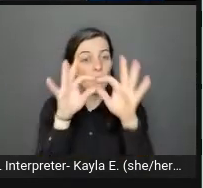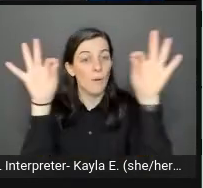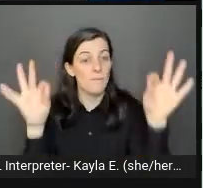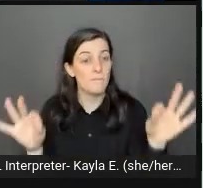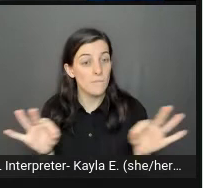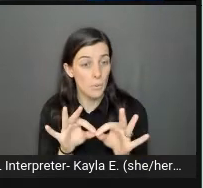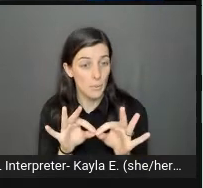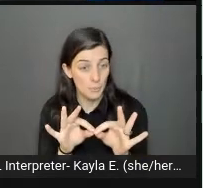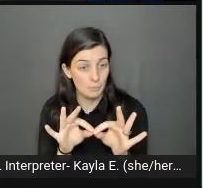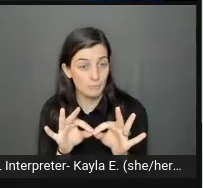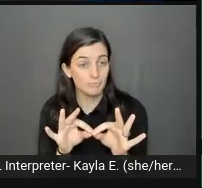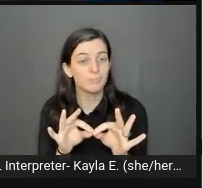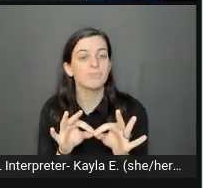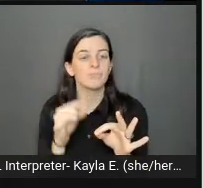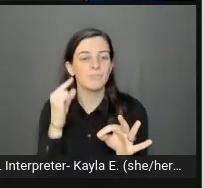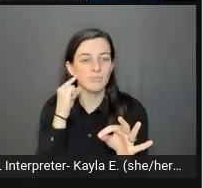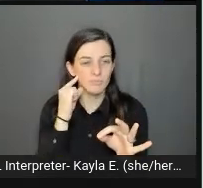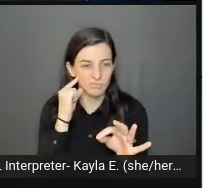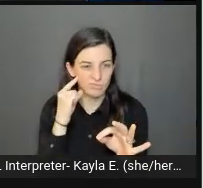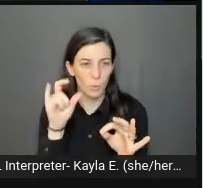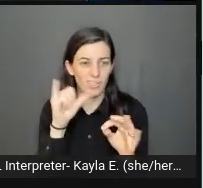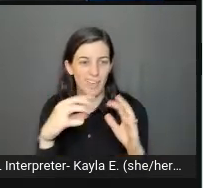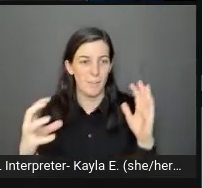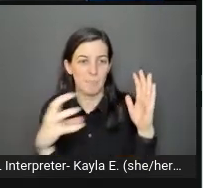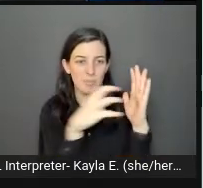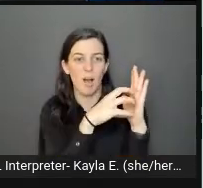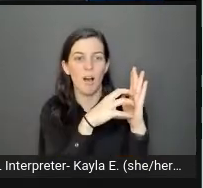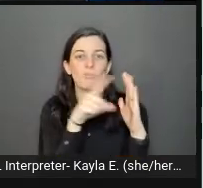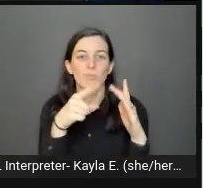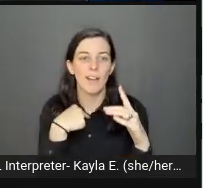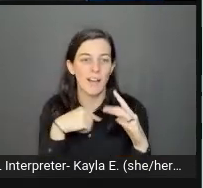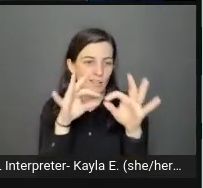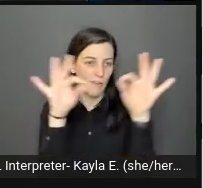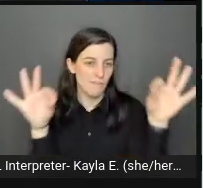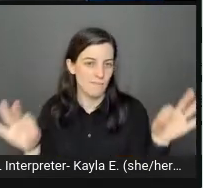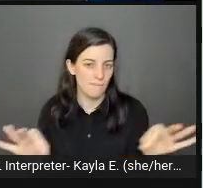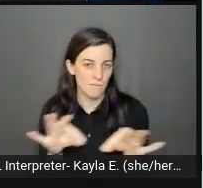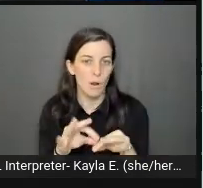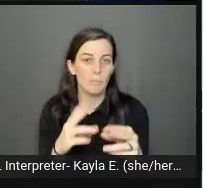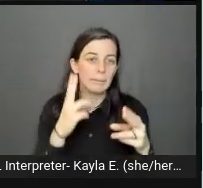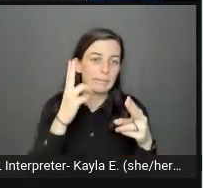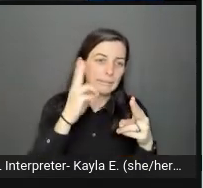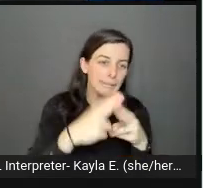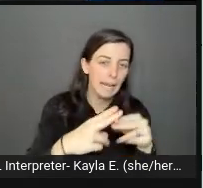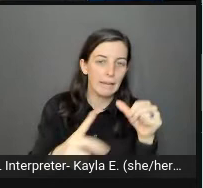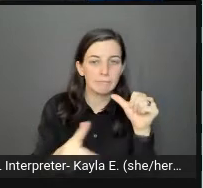in using Coblocks rock and it's got name first and last, phone, email, et cetera.